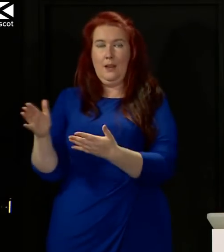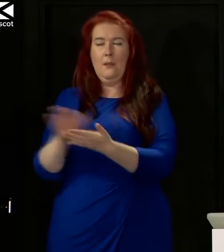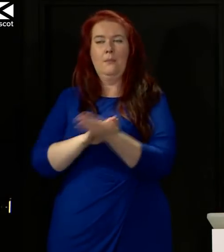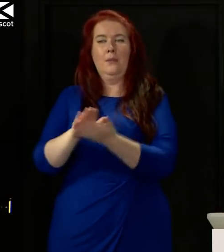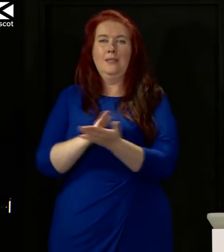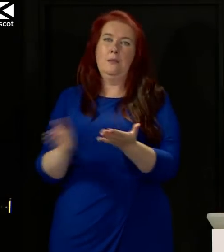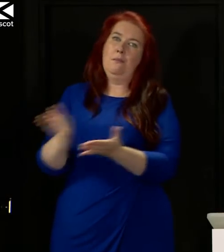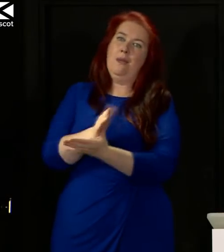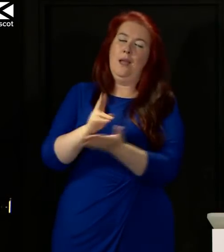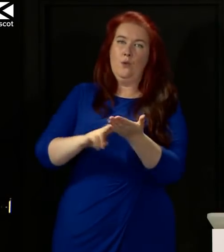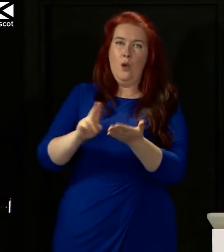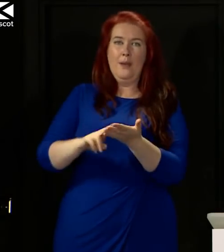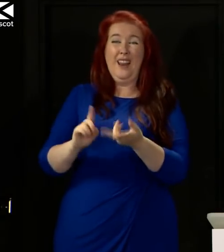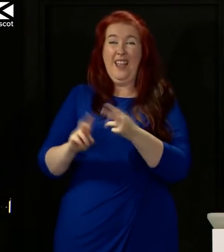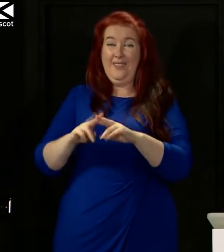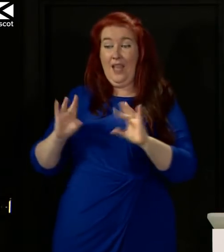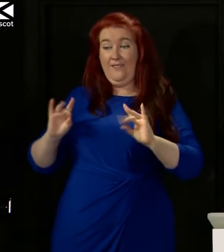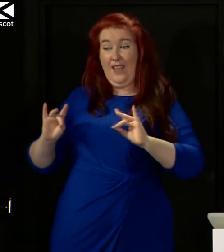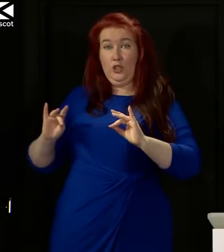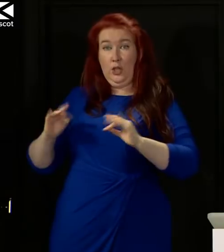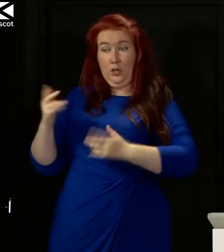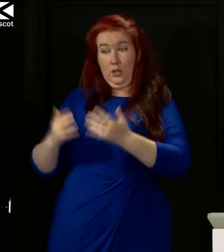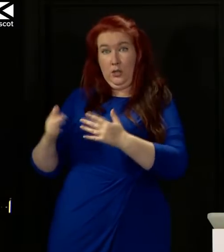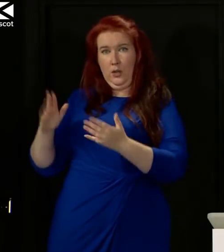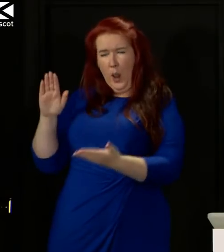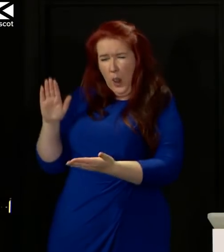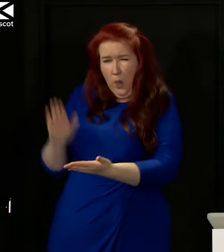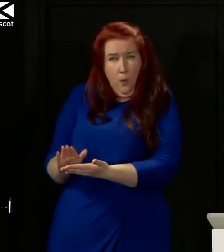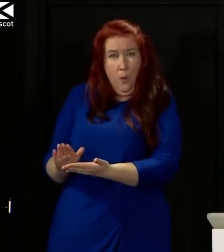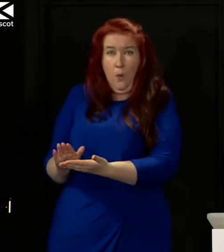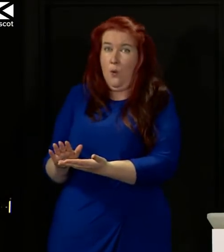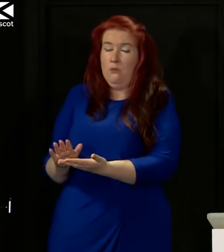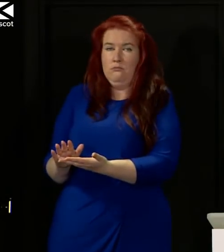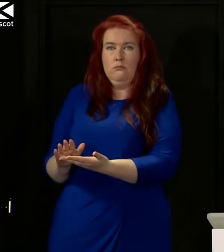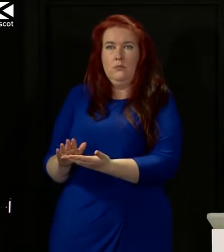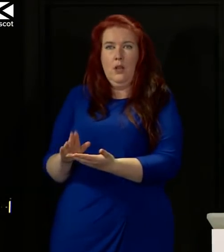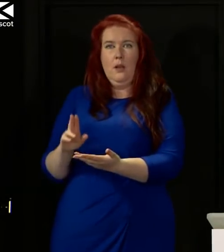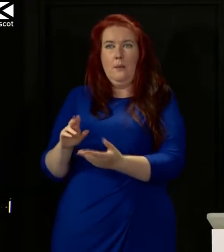if we have infection levels at a much lower level than we would be able to if we were